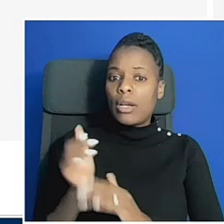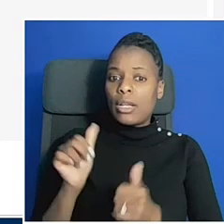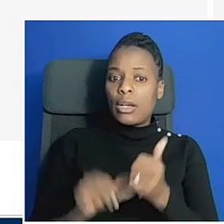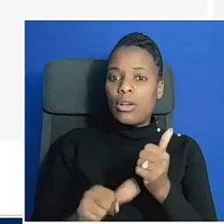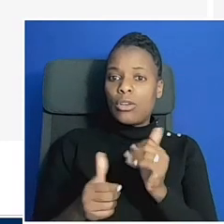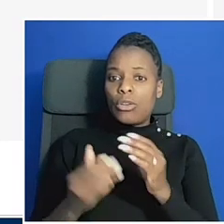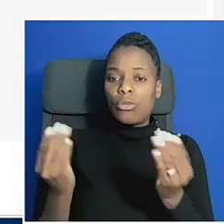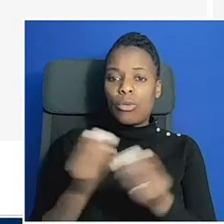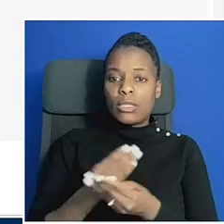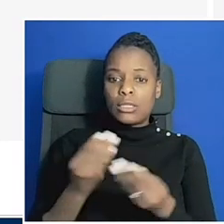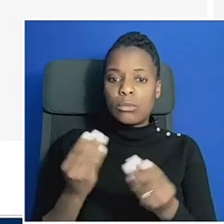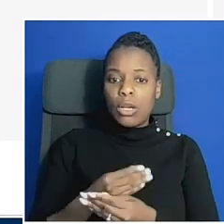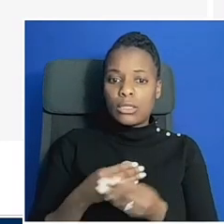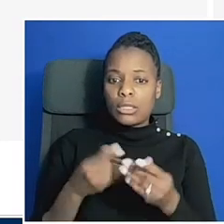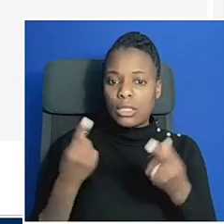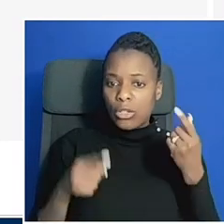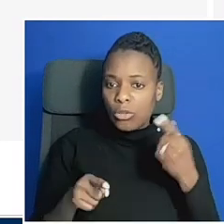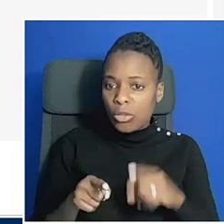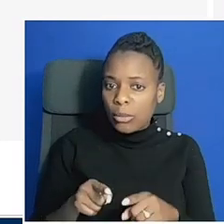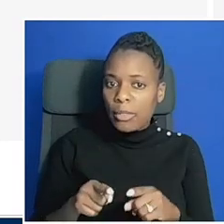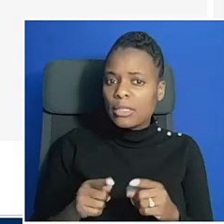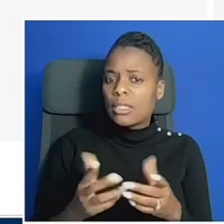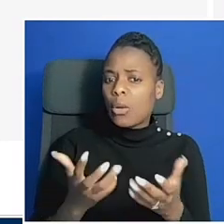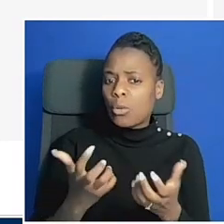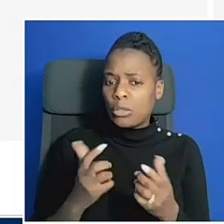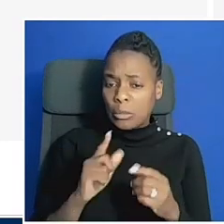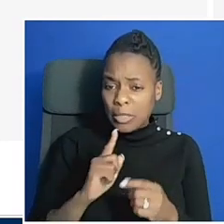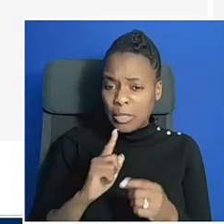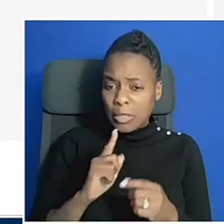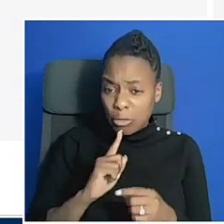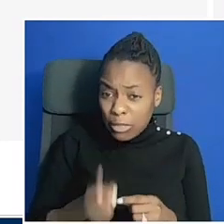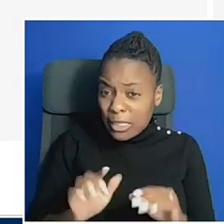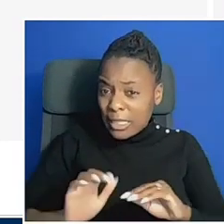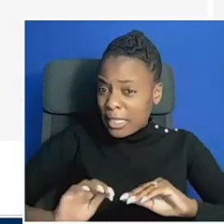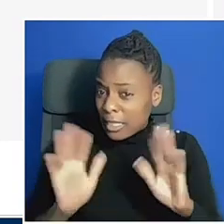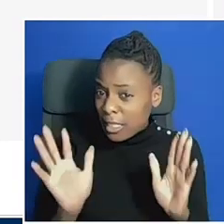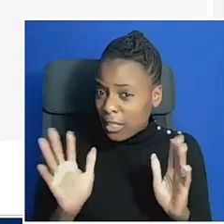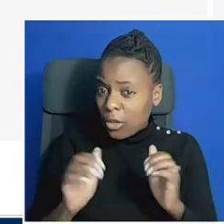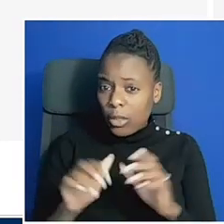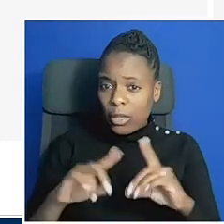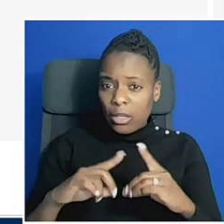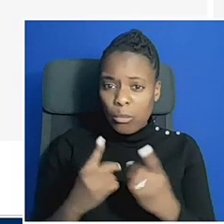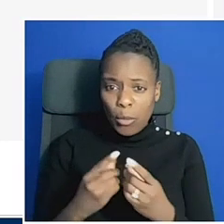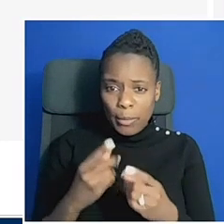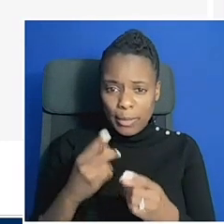this language says. So I just want to be super clear on what the Department's intention is here and what we should be